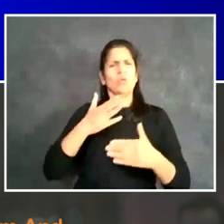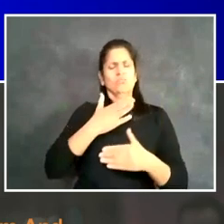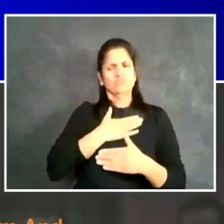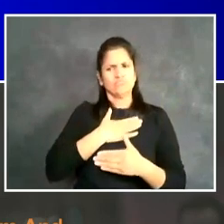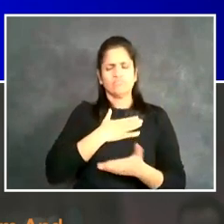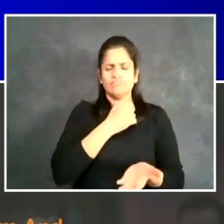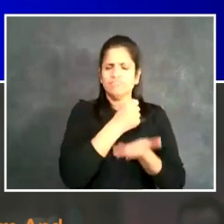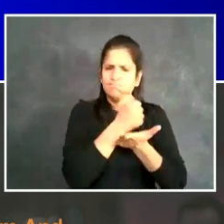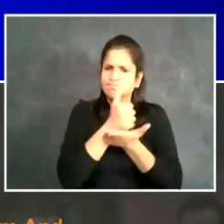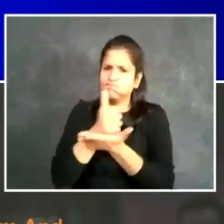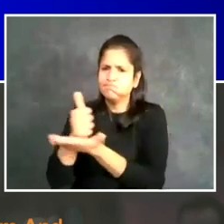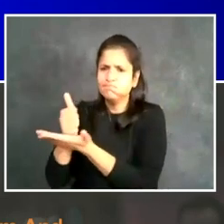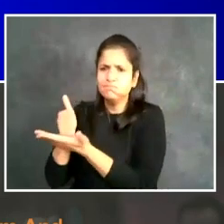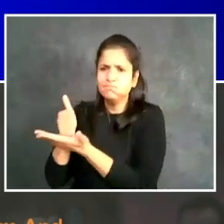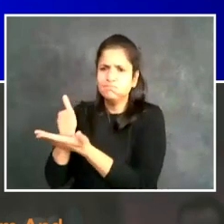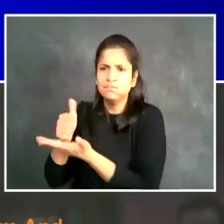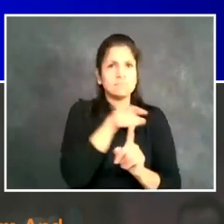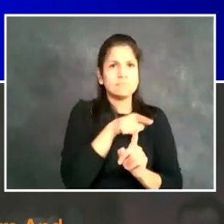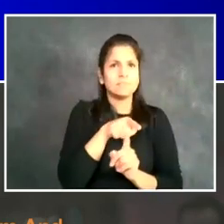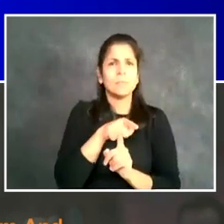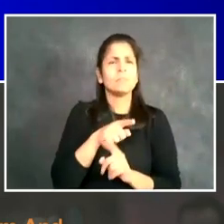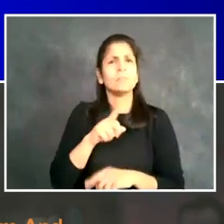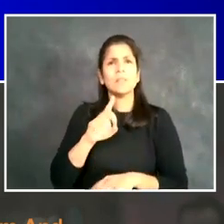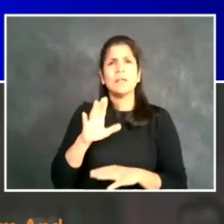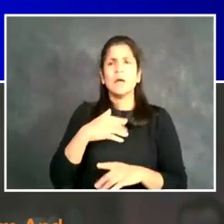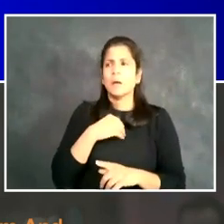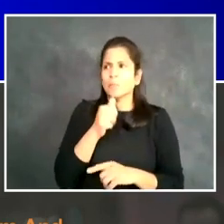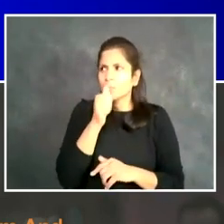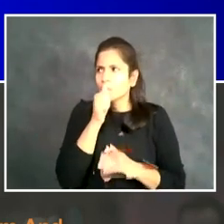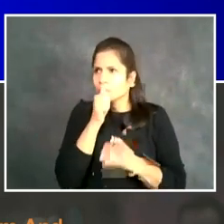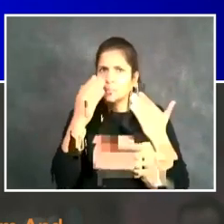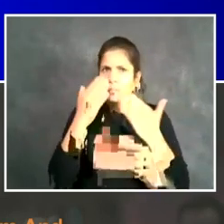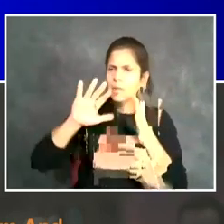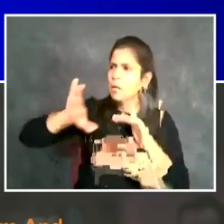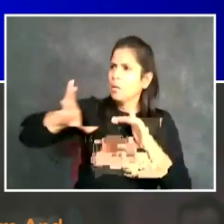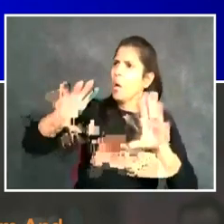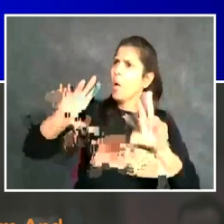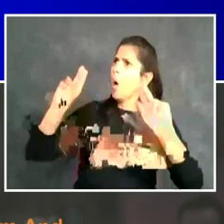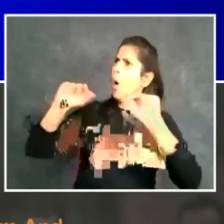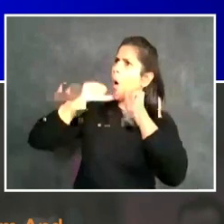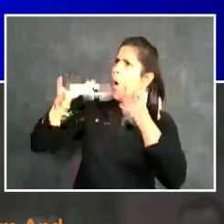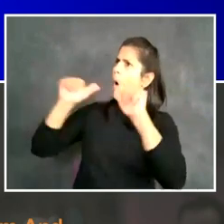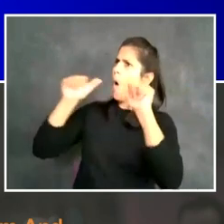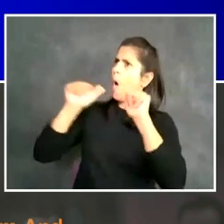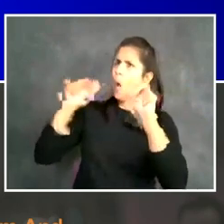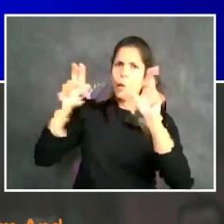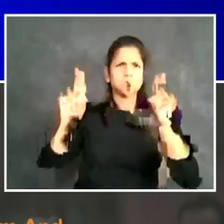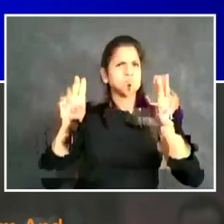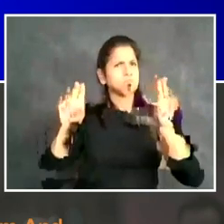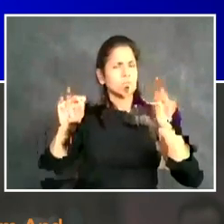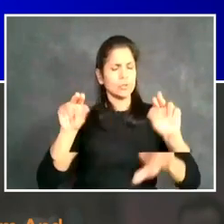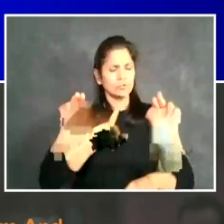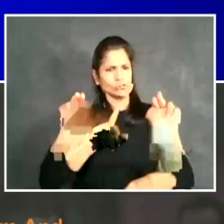THIS IS NOT SOMETHING THAT WE SHOULD BE SECRETIVE ABOUT.